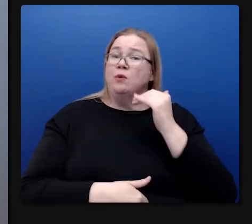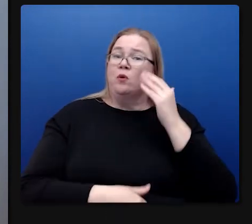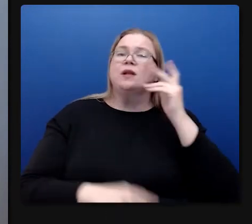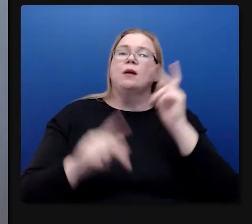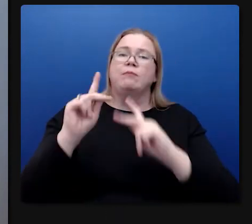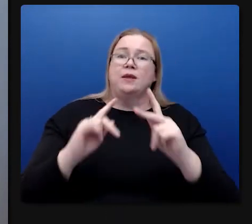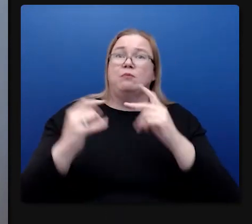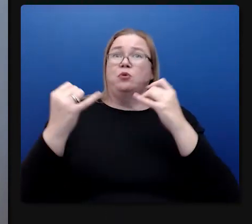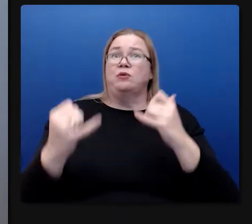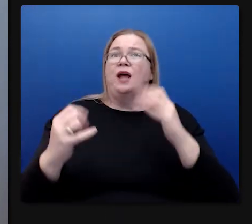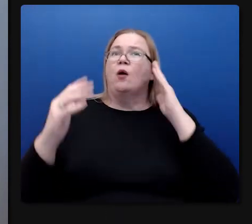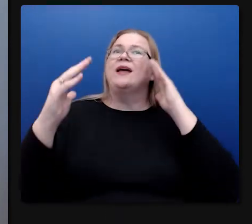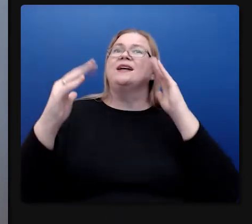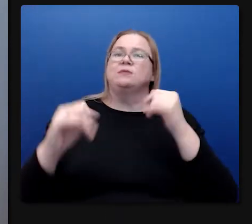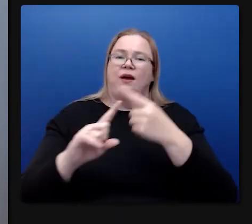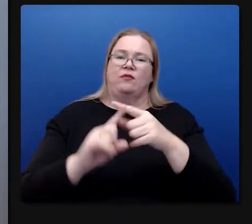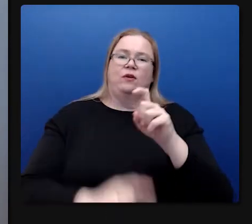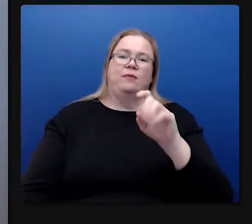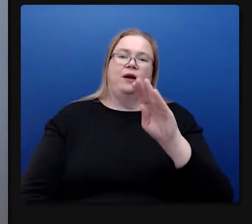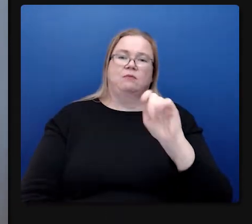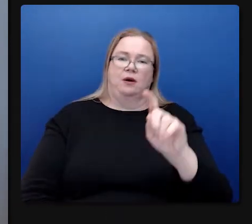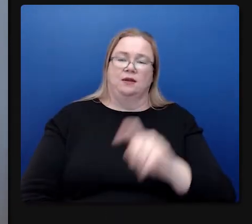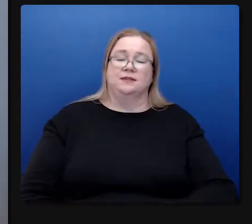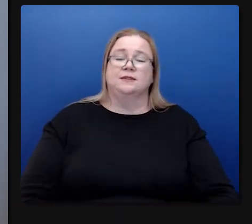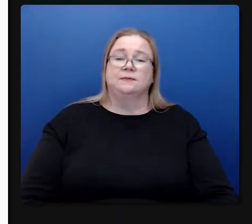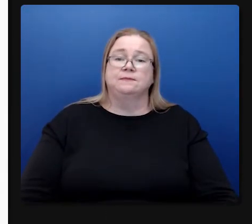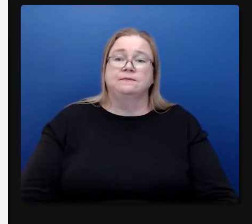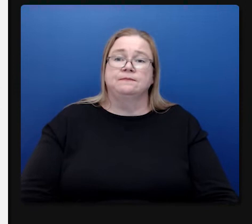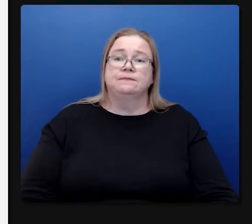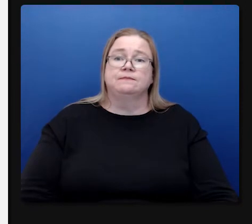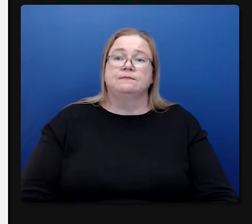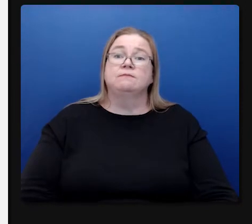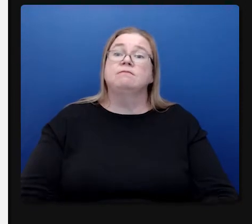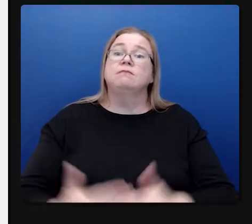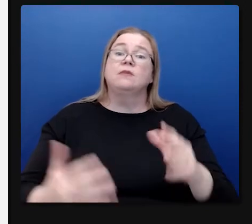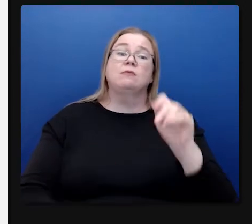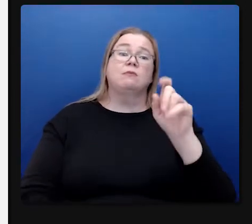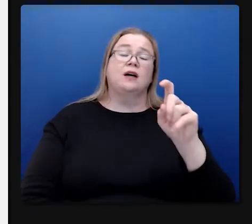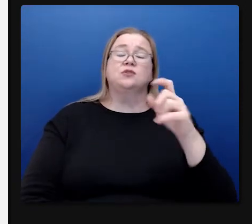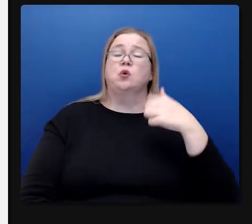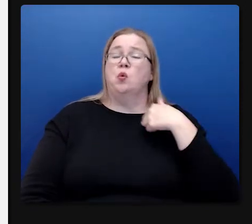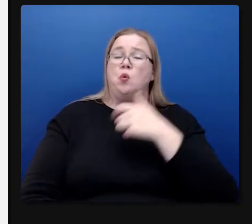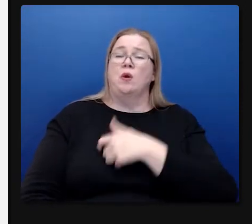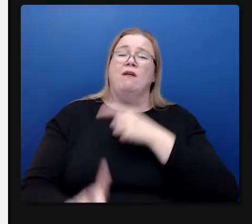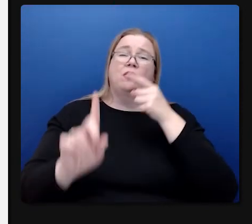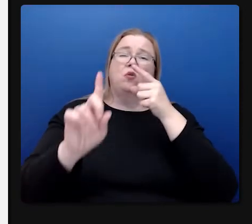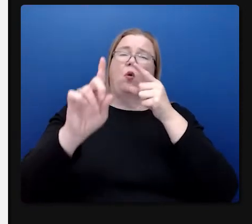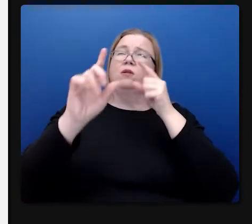that people have come to expect from Xbox. At Xbox we are aiming high,